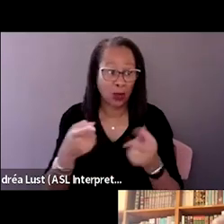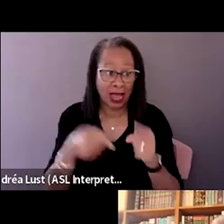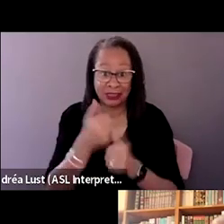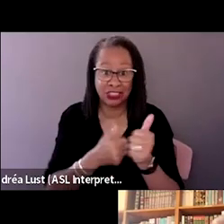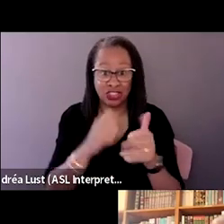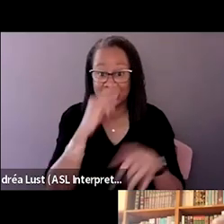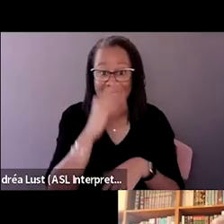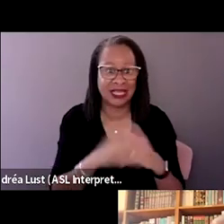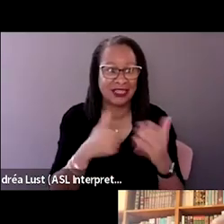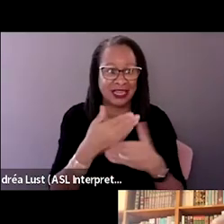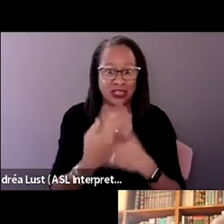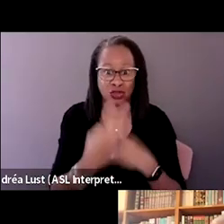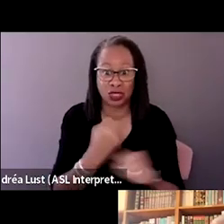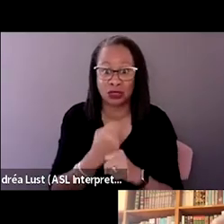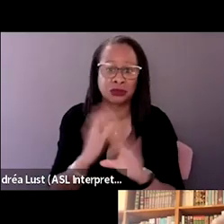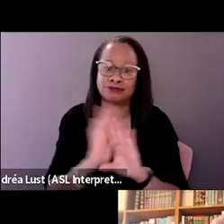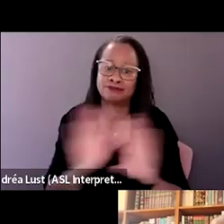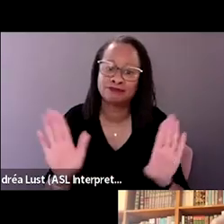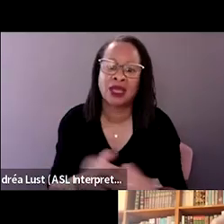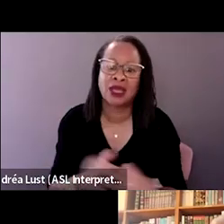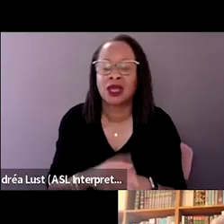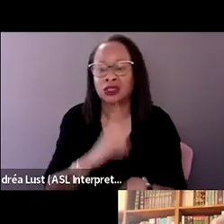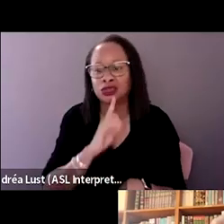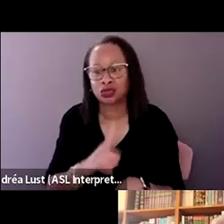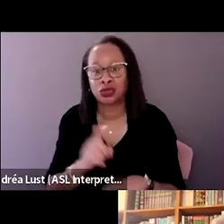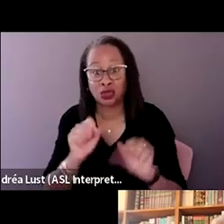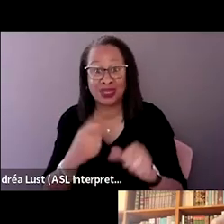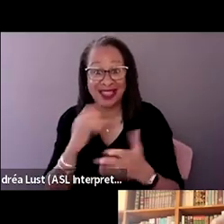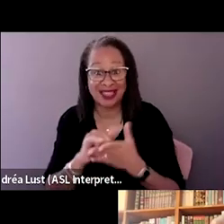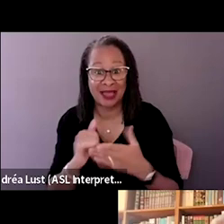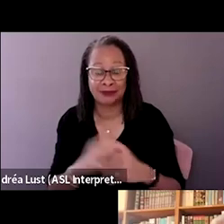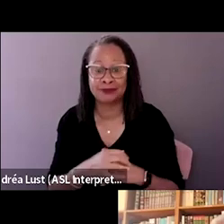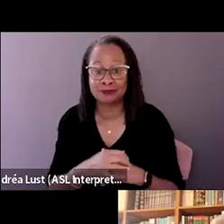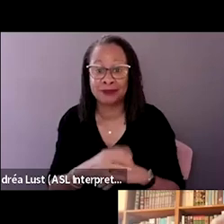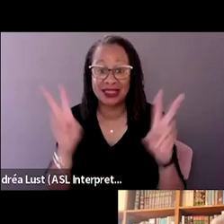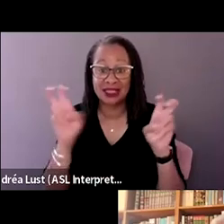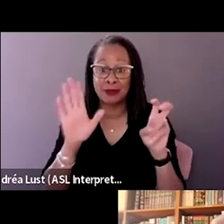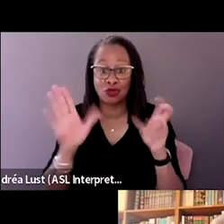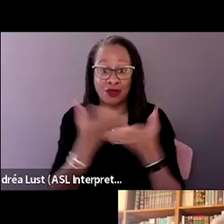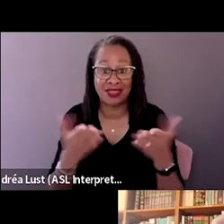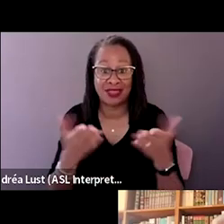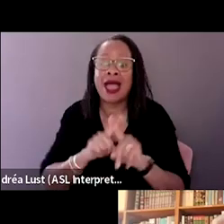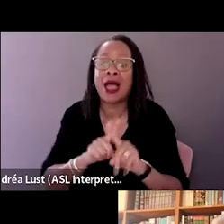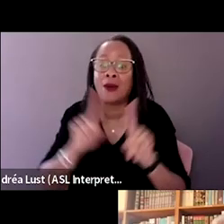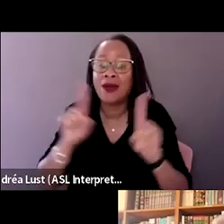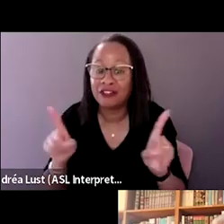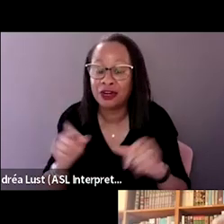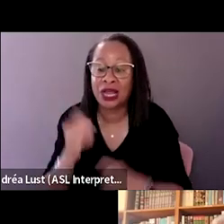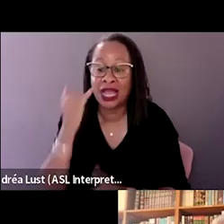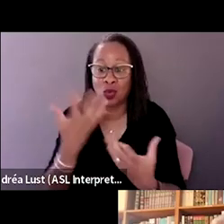in the next two years, that's true. And you can say that at the top of your thing. However, if you want anyone to jump in with you,